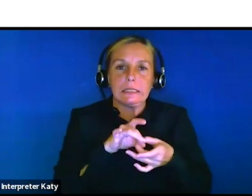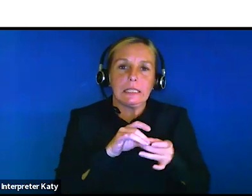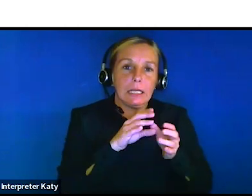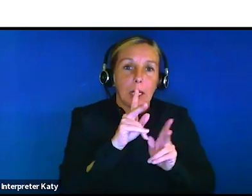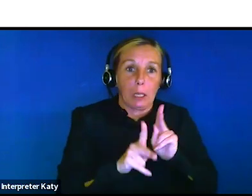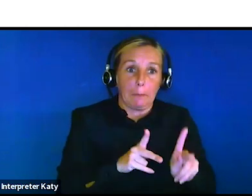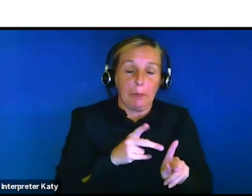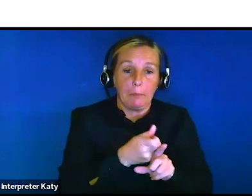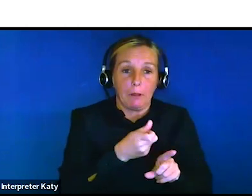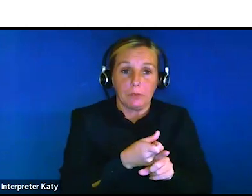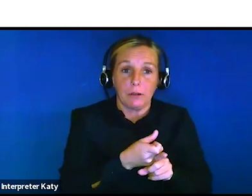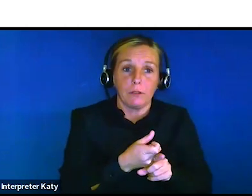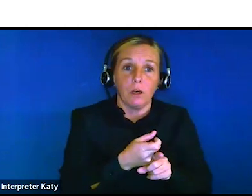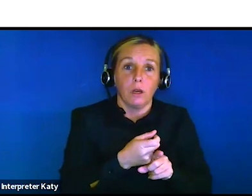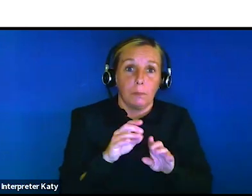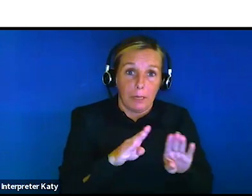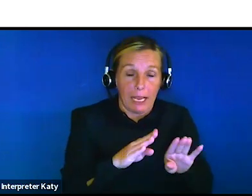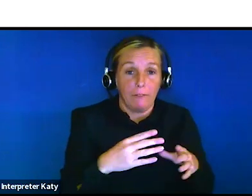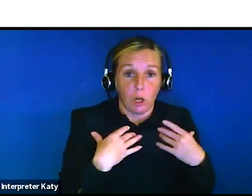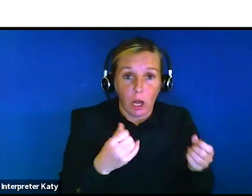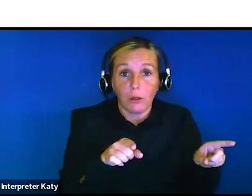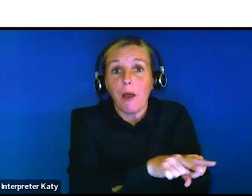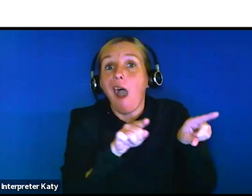with not only behavioral health but also intellectual/developmental